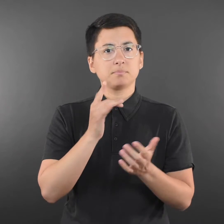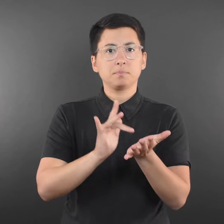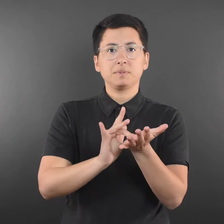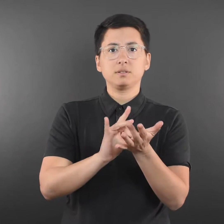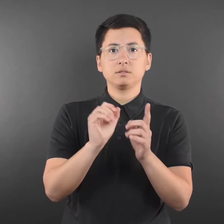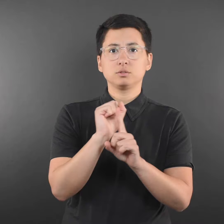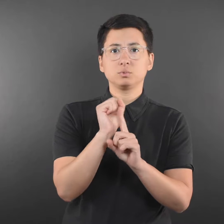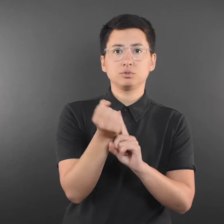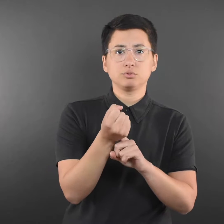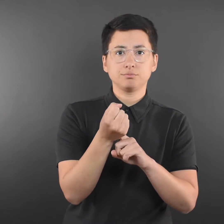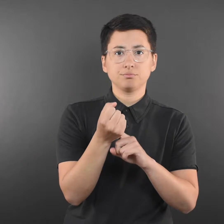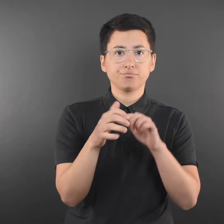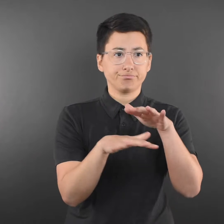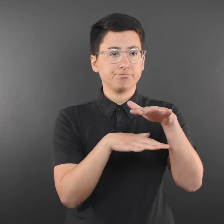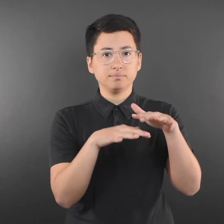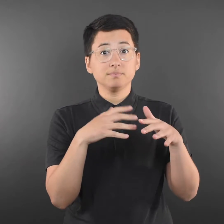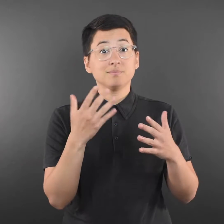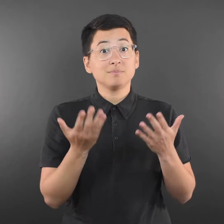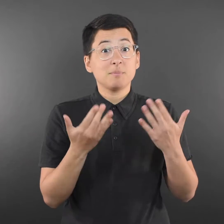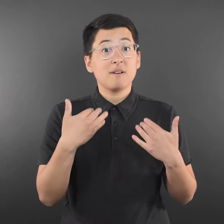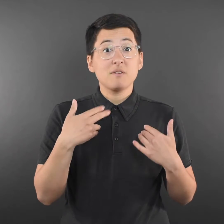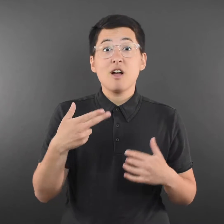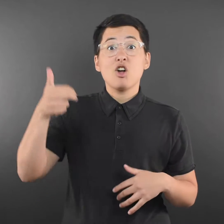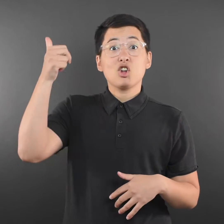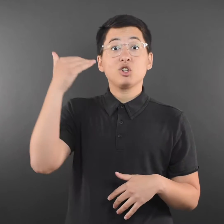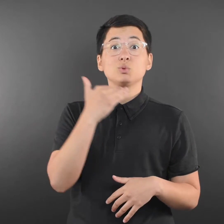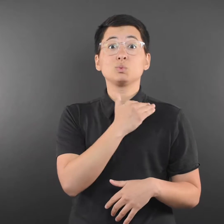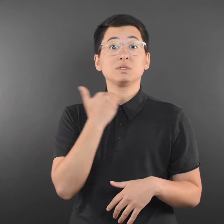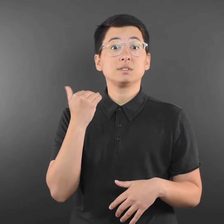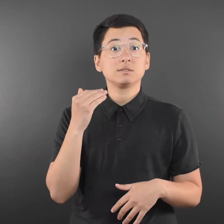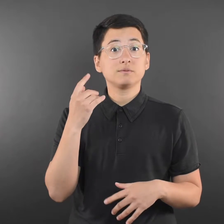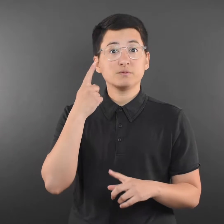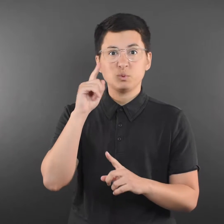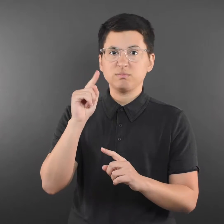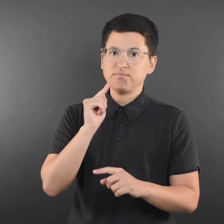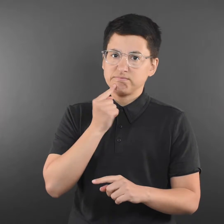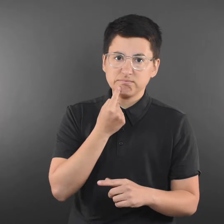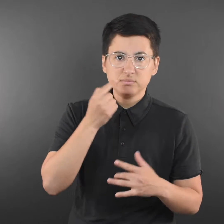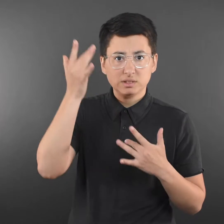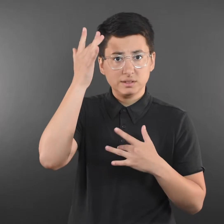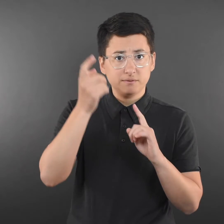underlying medical conditions might be at higher risk for severe illness from COVID-19.